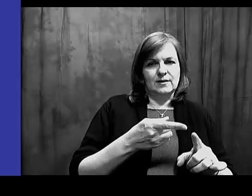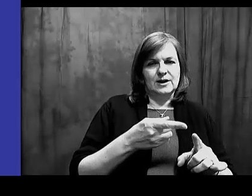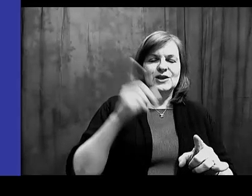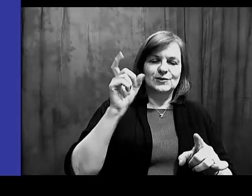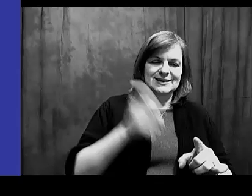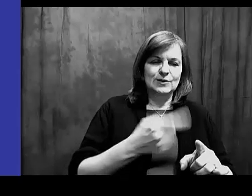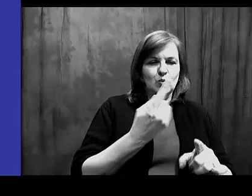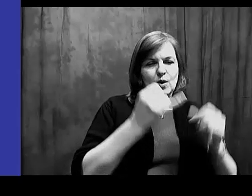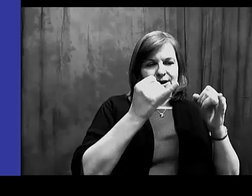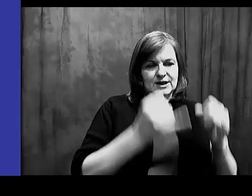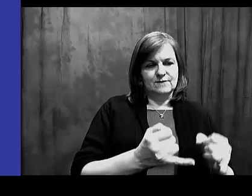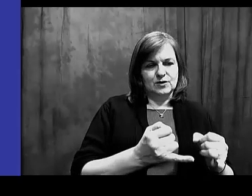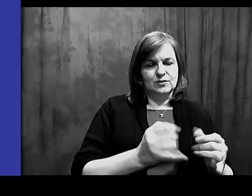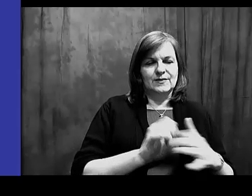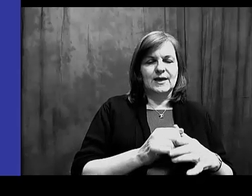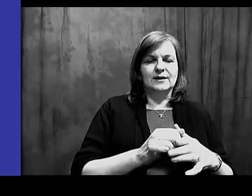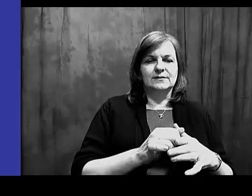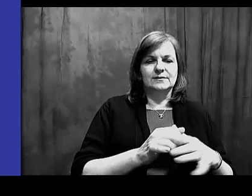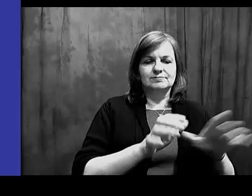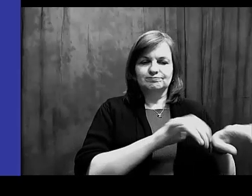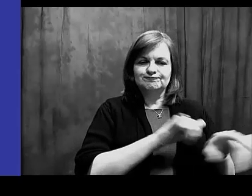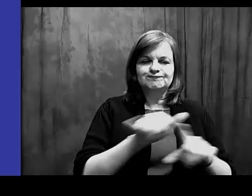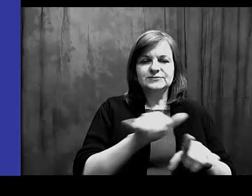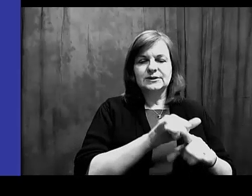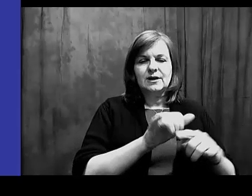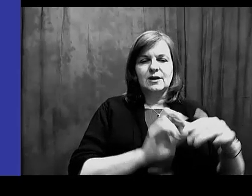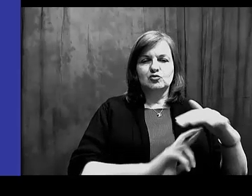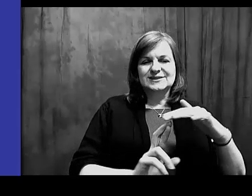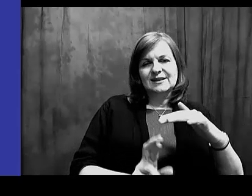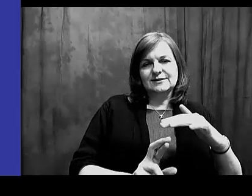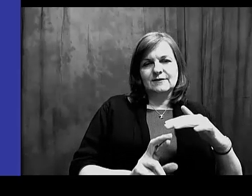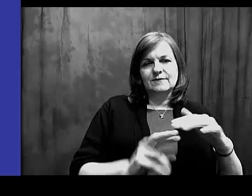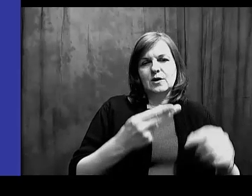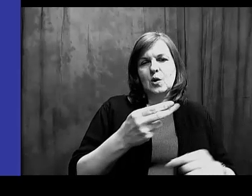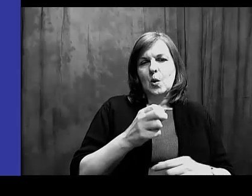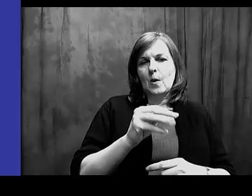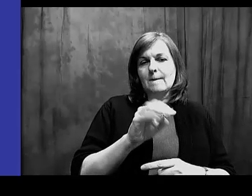you have to have an individual that's homozygous recessive -- why??